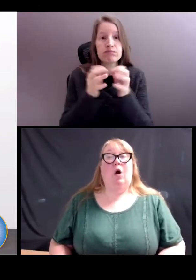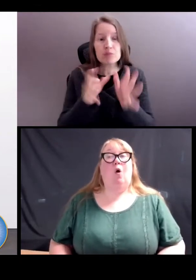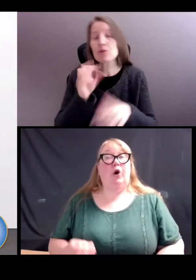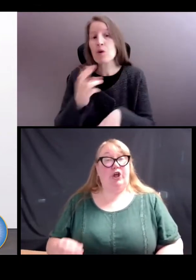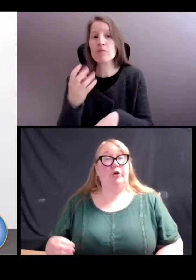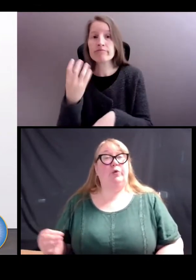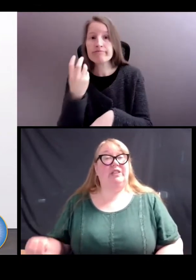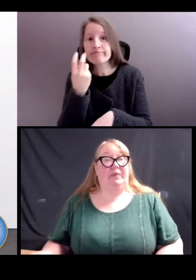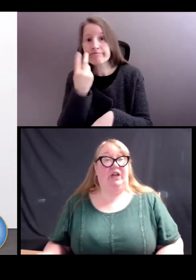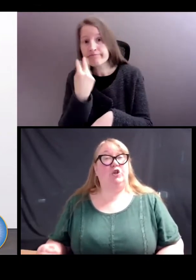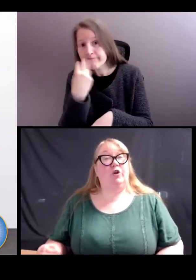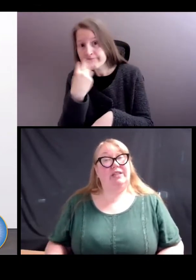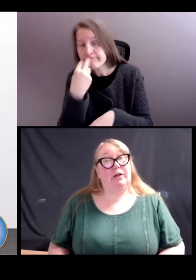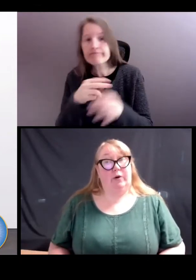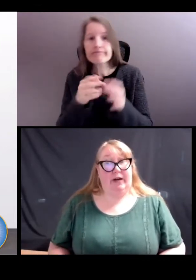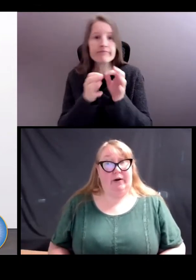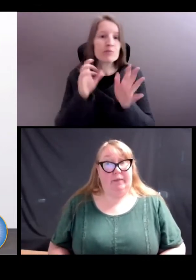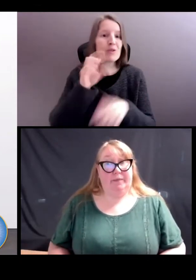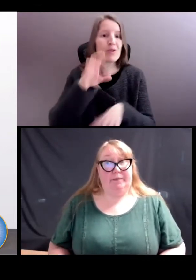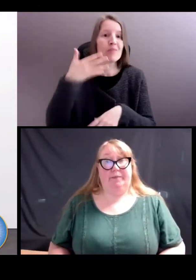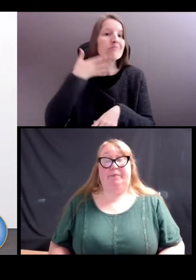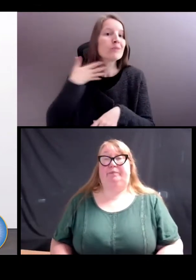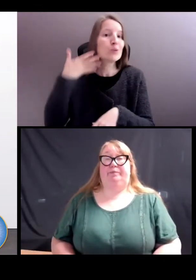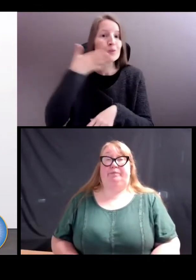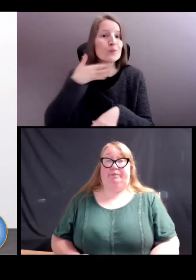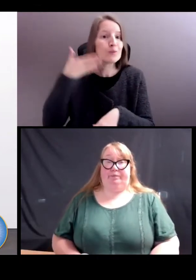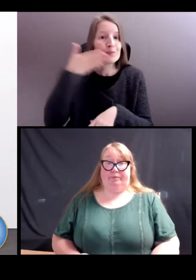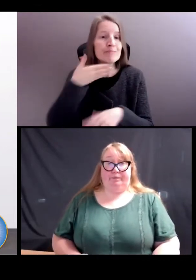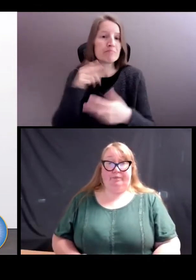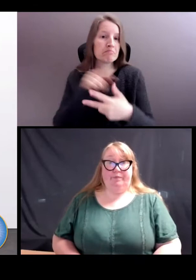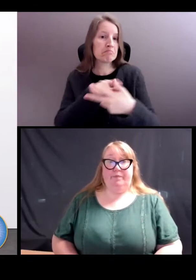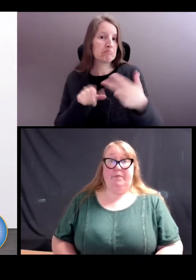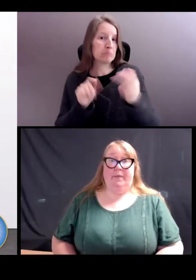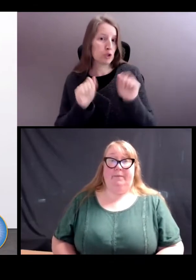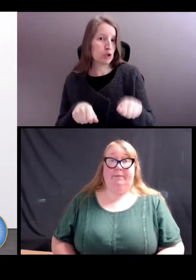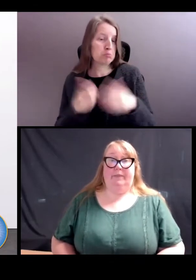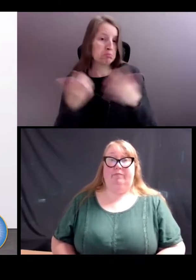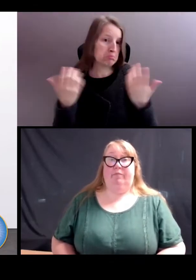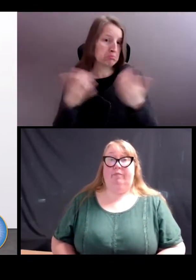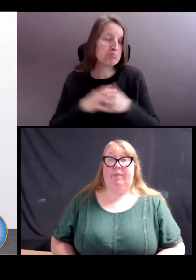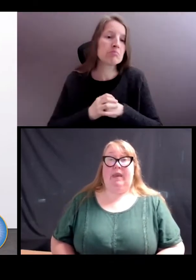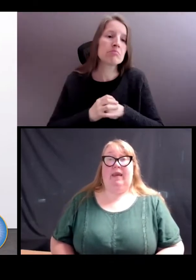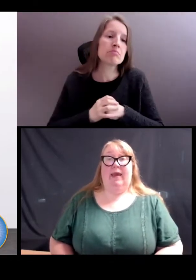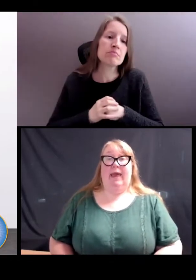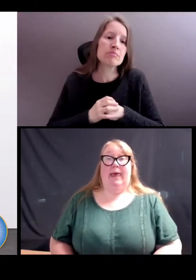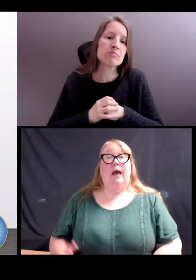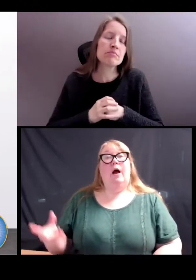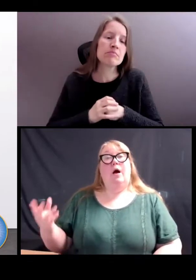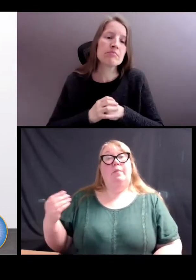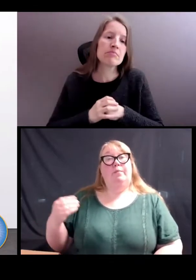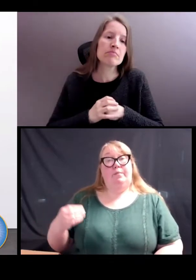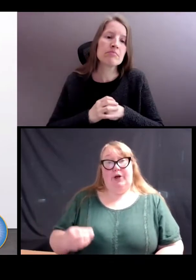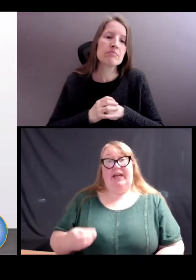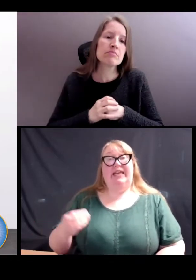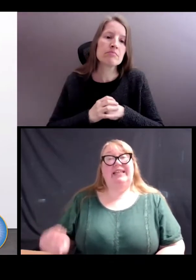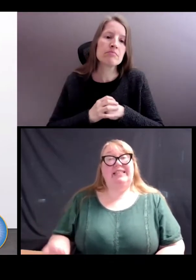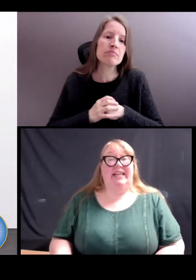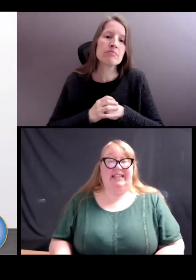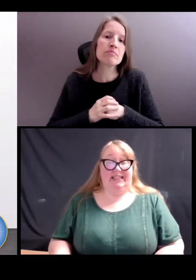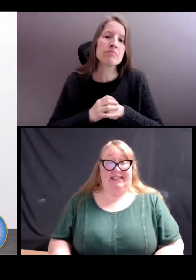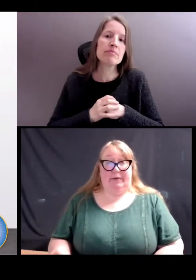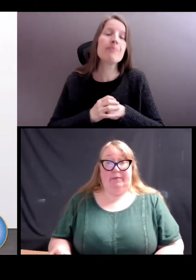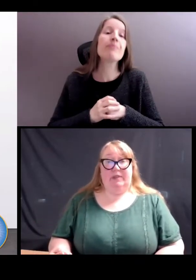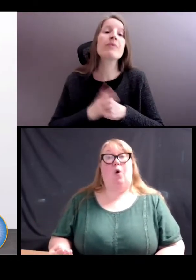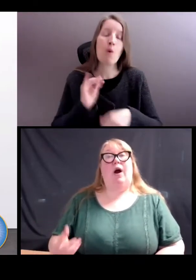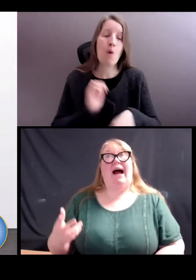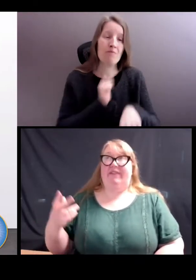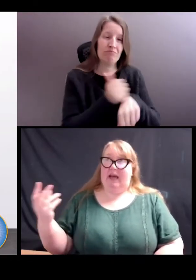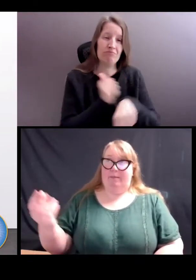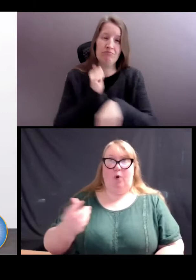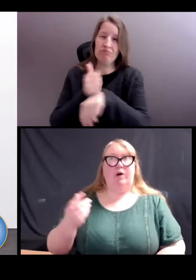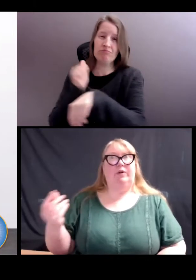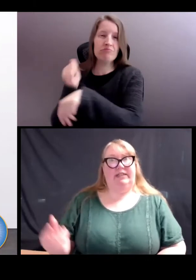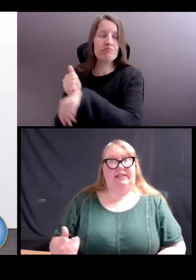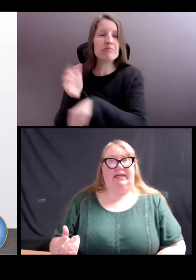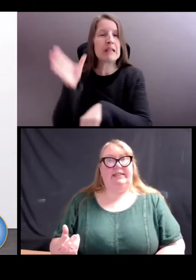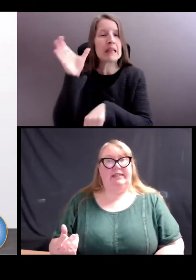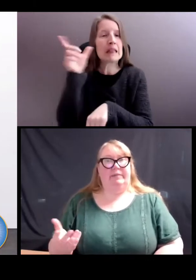or cued speech transliterator Putting in listening systems or having a portable listening system